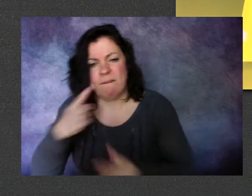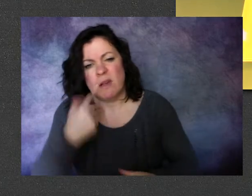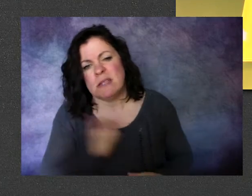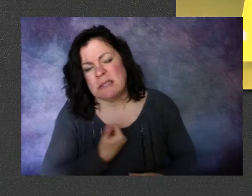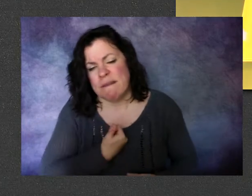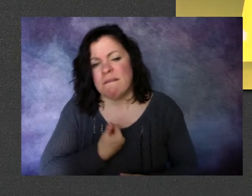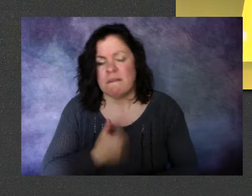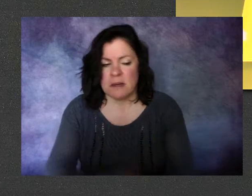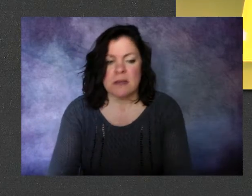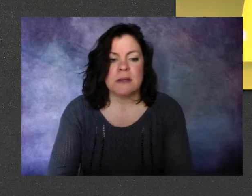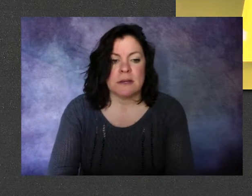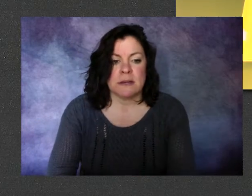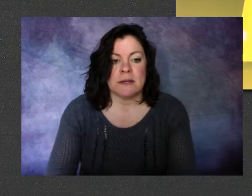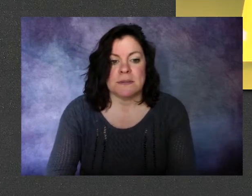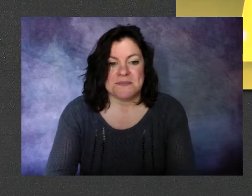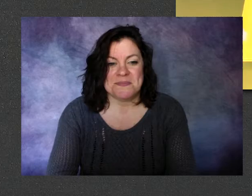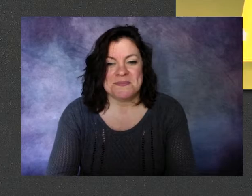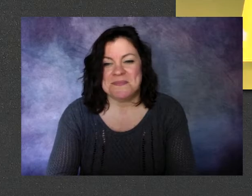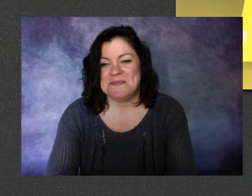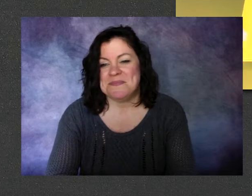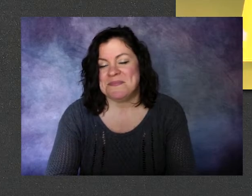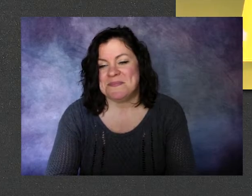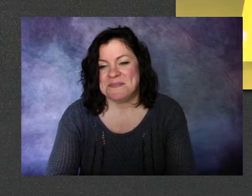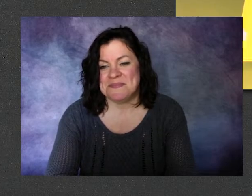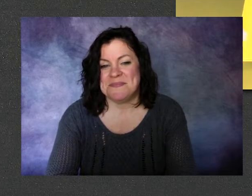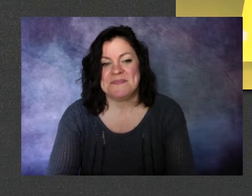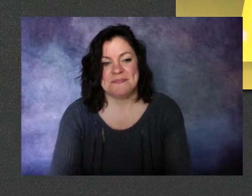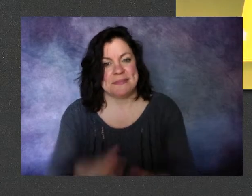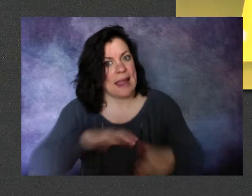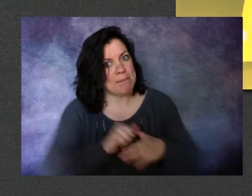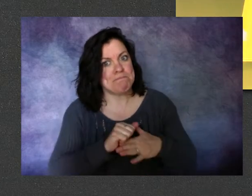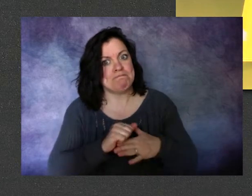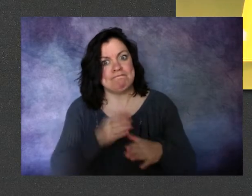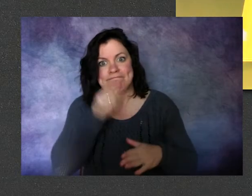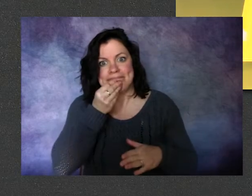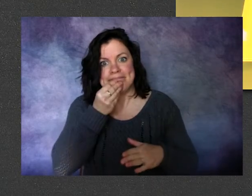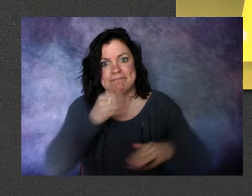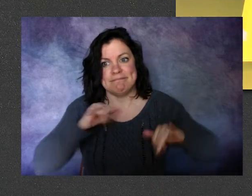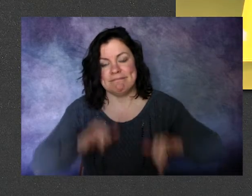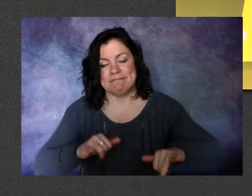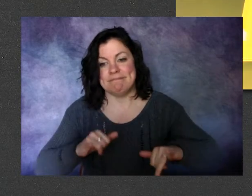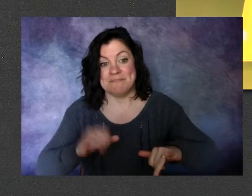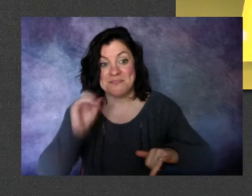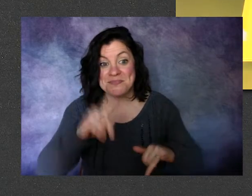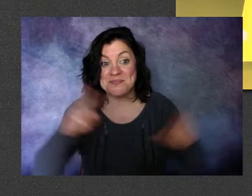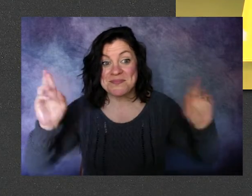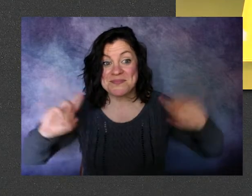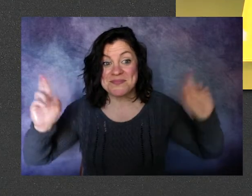hold it together a little bit tighter. So check it out!